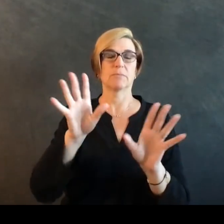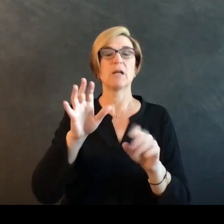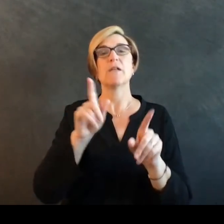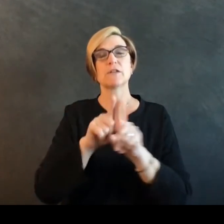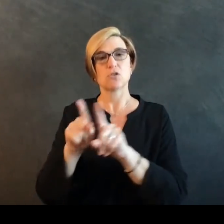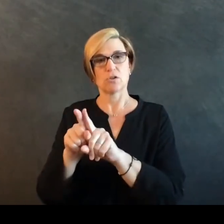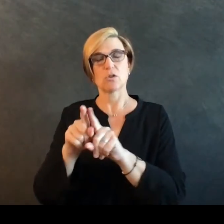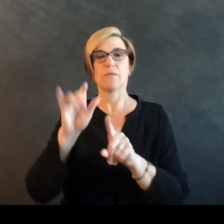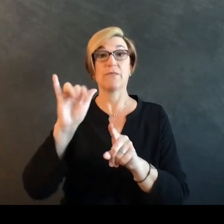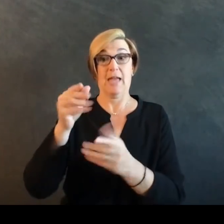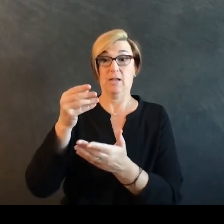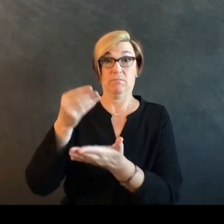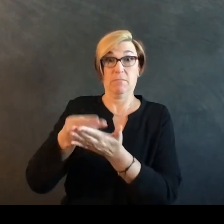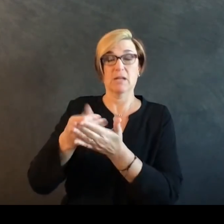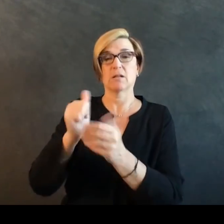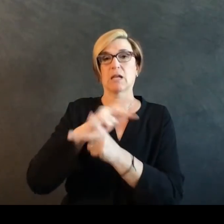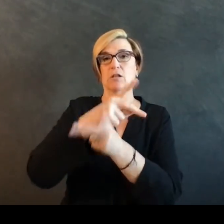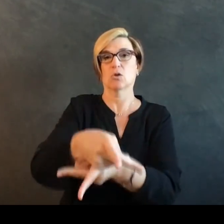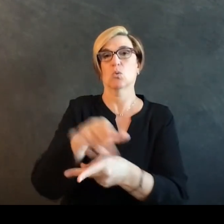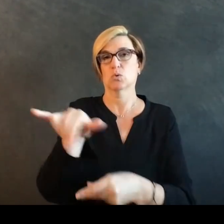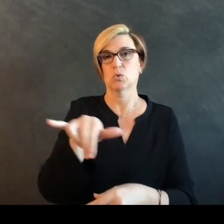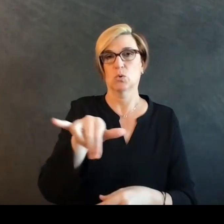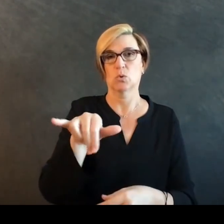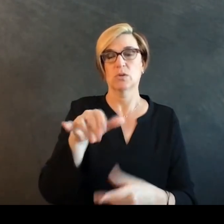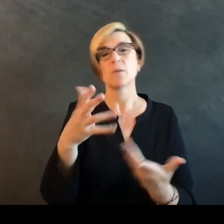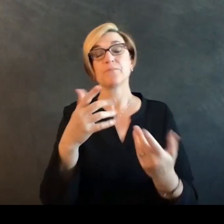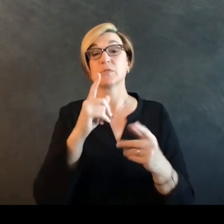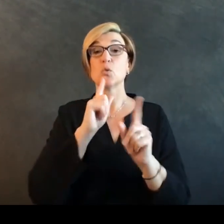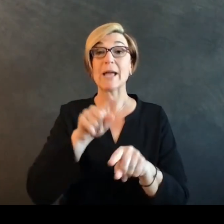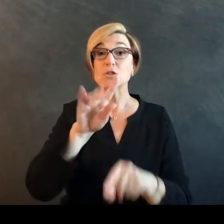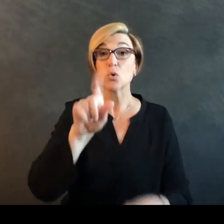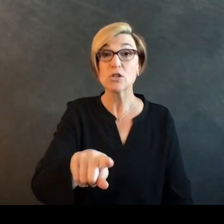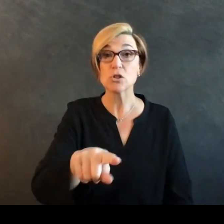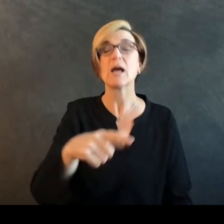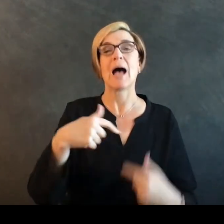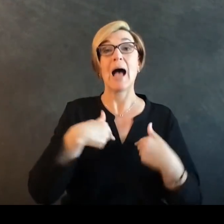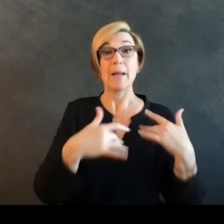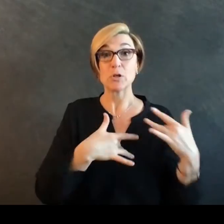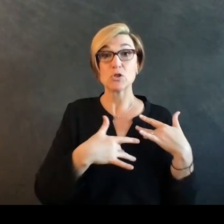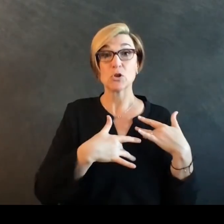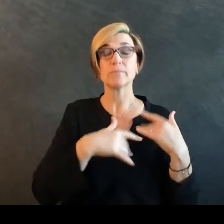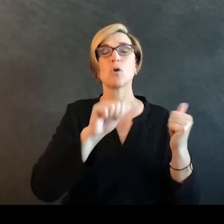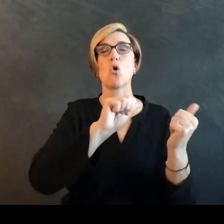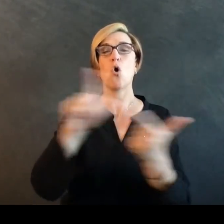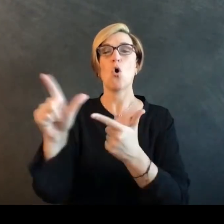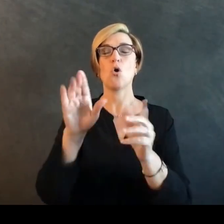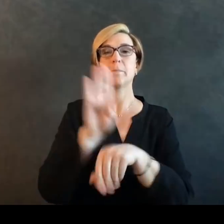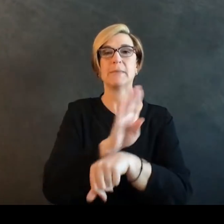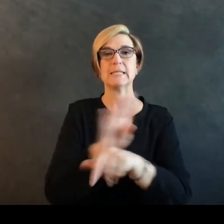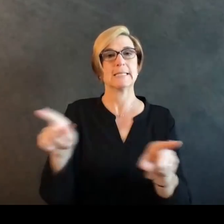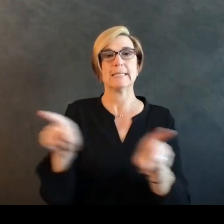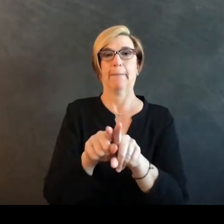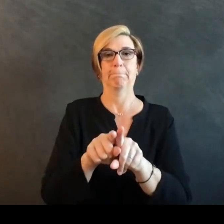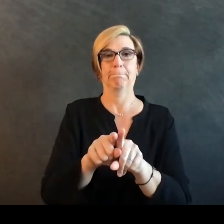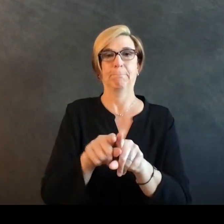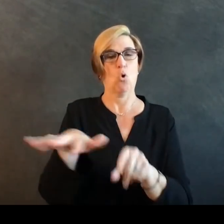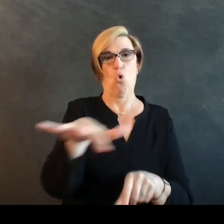program as well so to answer your question we're concerned about all businesses and as the secretary indicated we're looking at employees